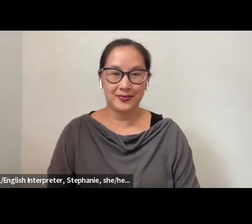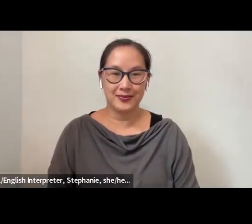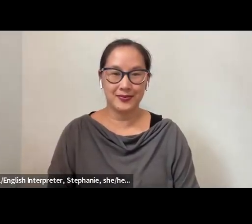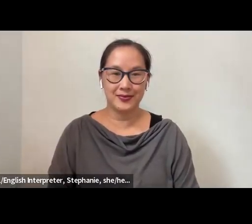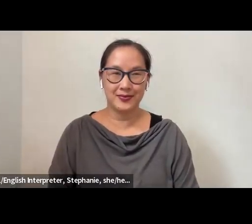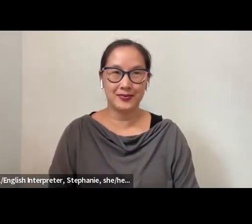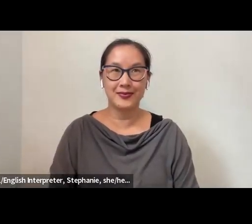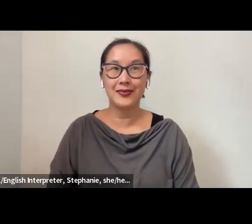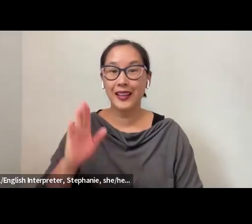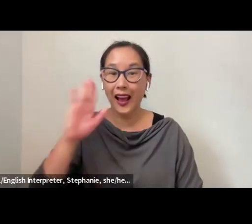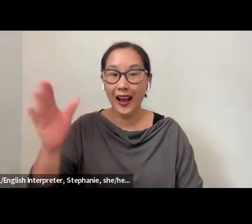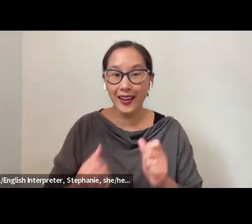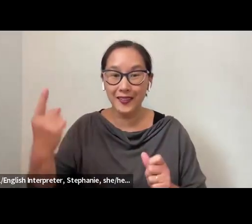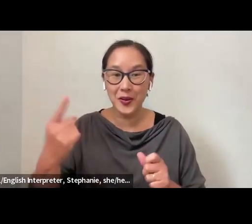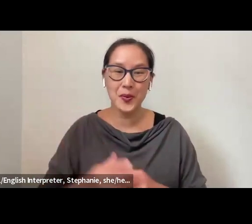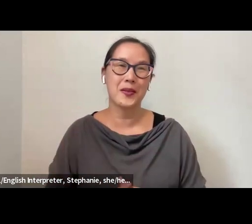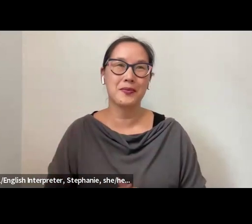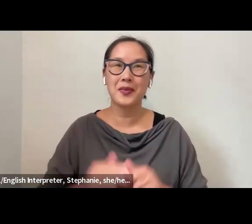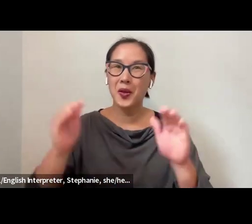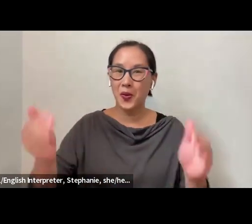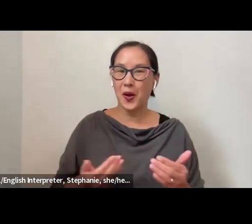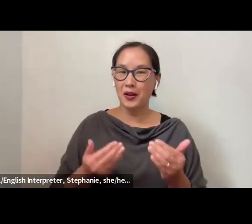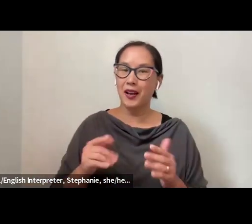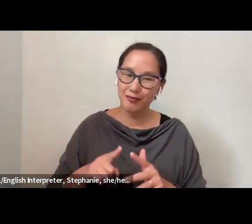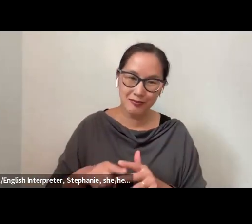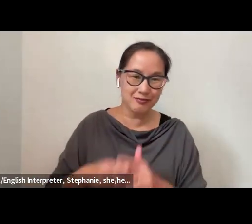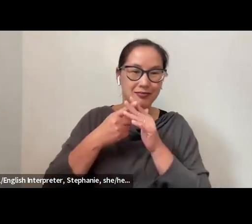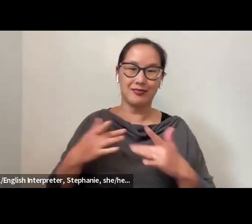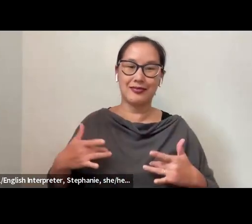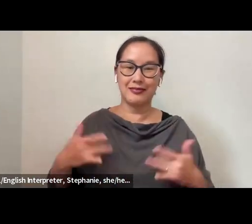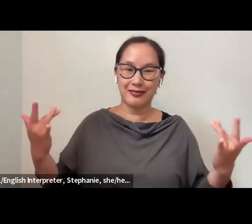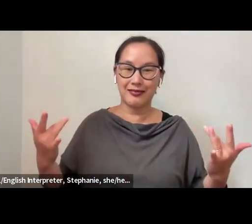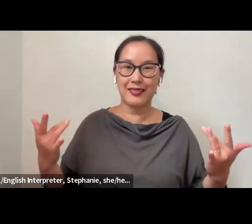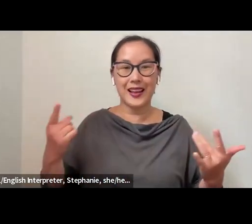Hi, everyone. Welcome to the kickoff event for the 38th